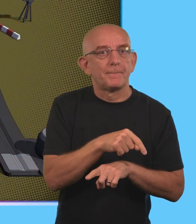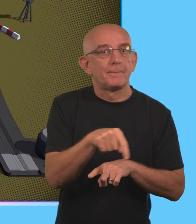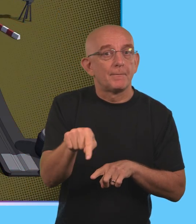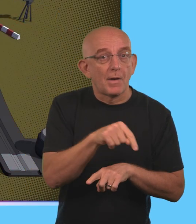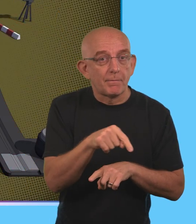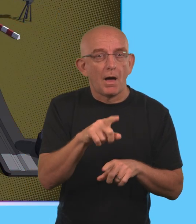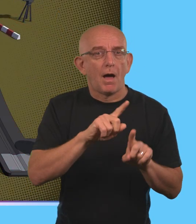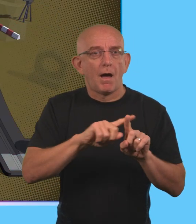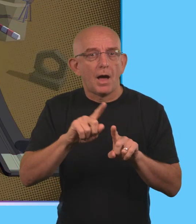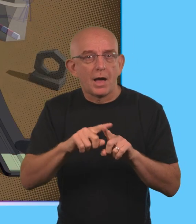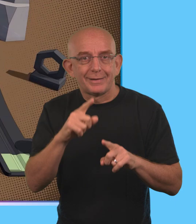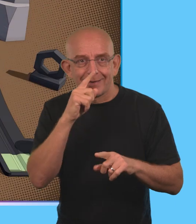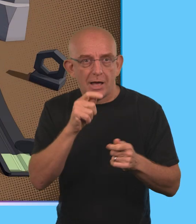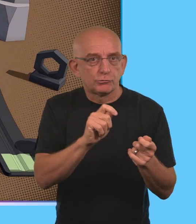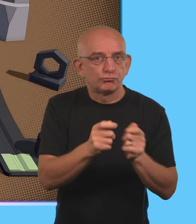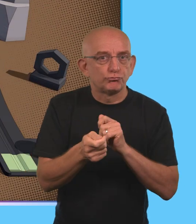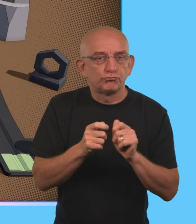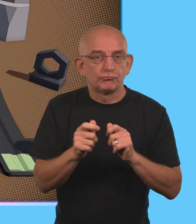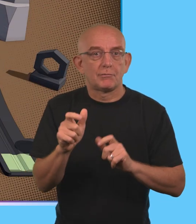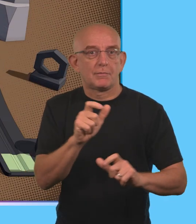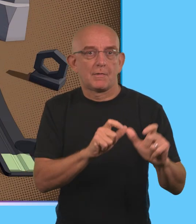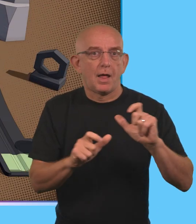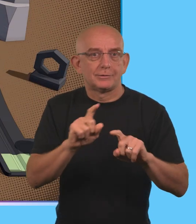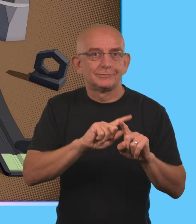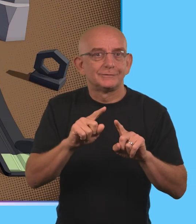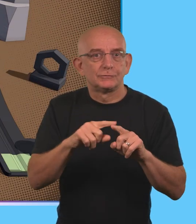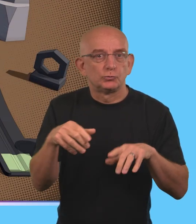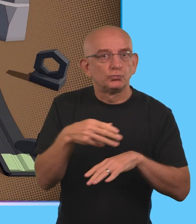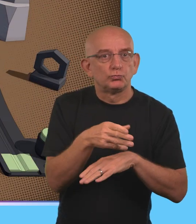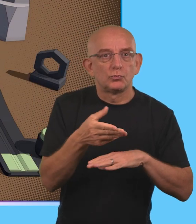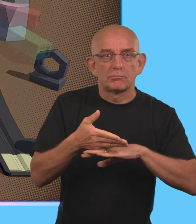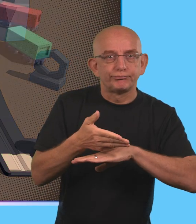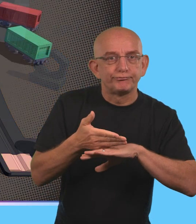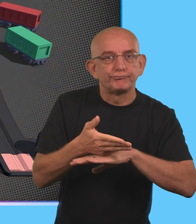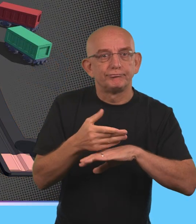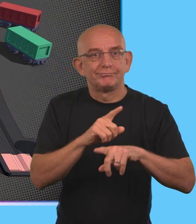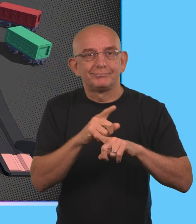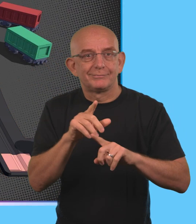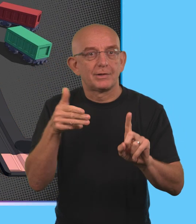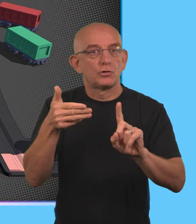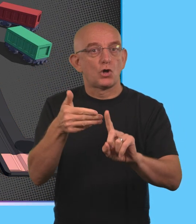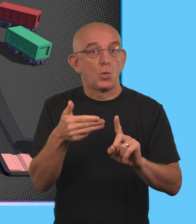By controlling the level itself, you'll help to guide colorful toy vehicles to their goal.